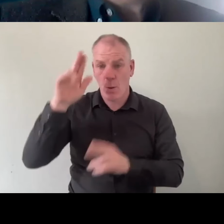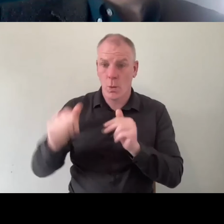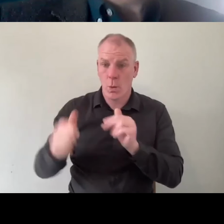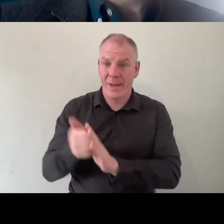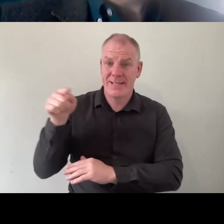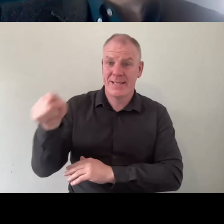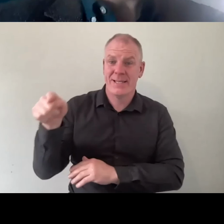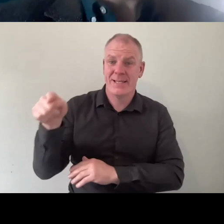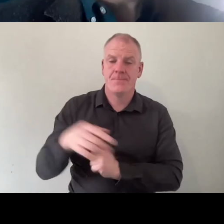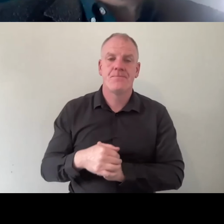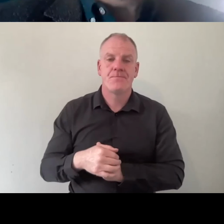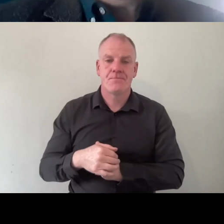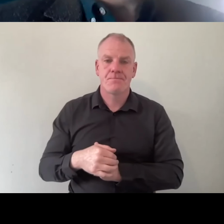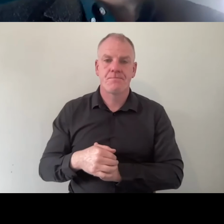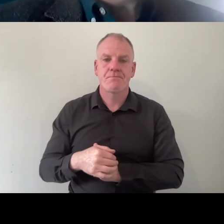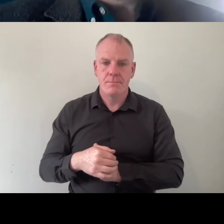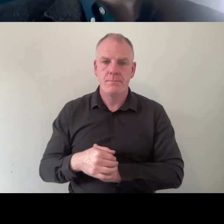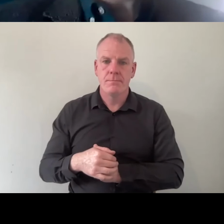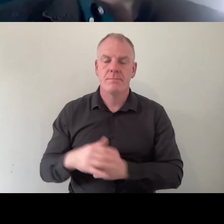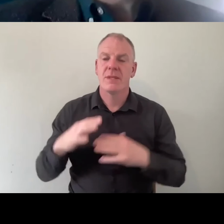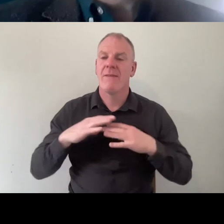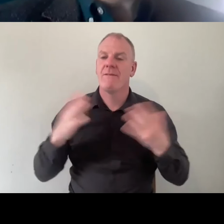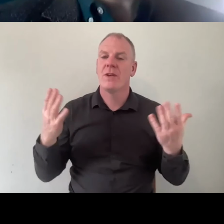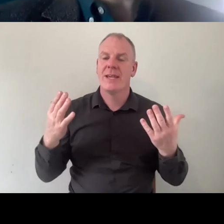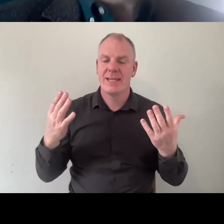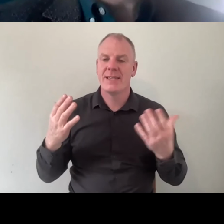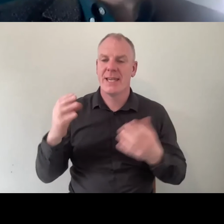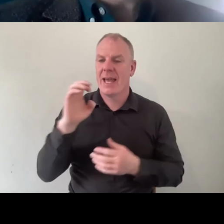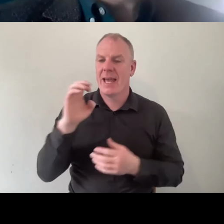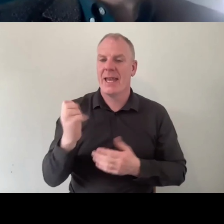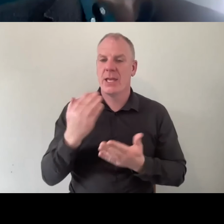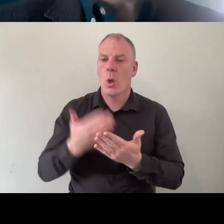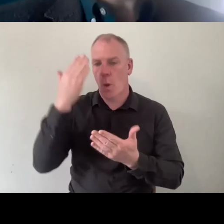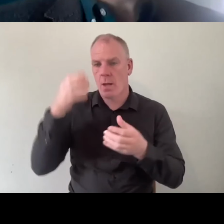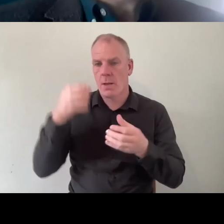and the free eLearning module that is available on our website...